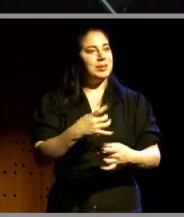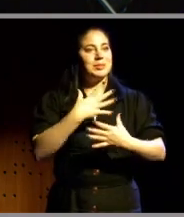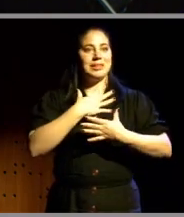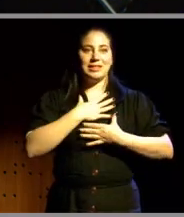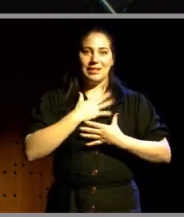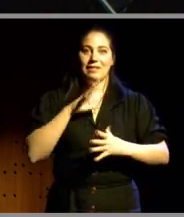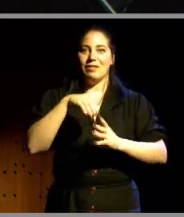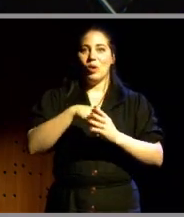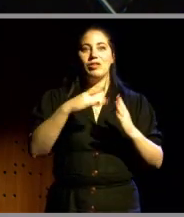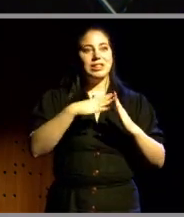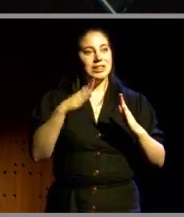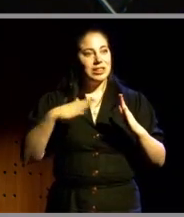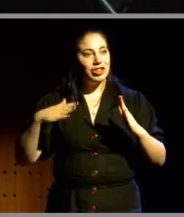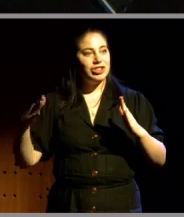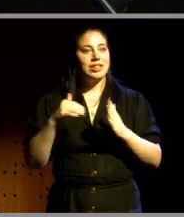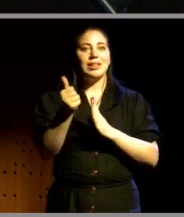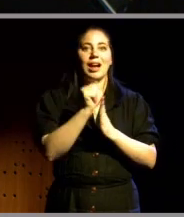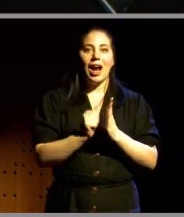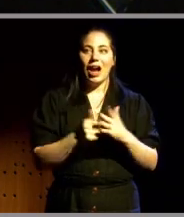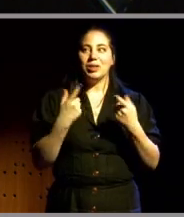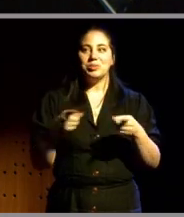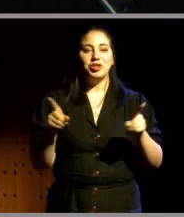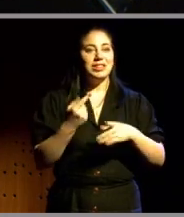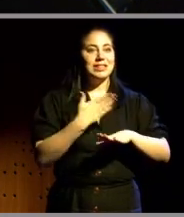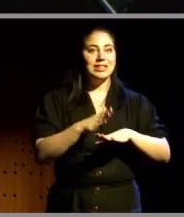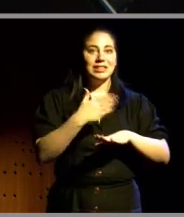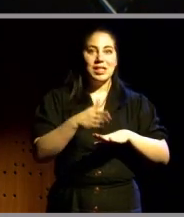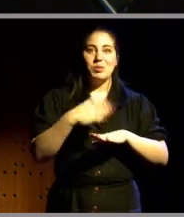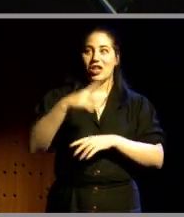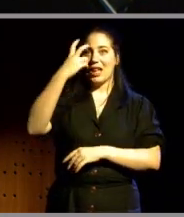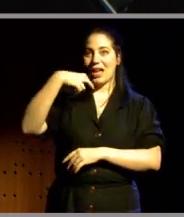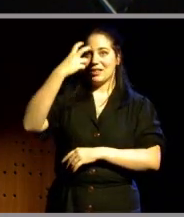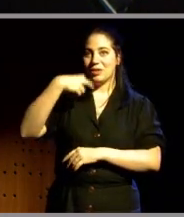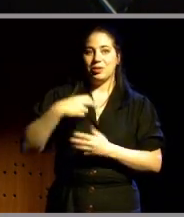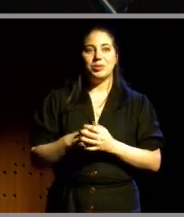I'm calling it art music, contemporary classical as opposed to traditional classical.